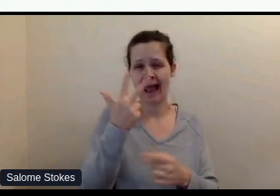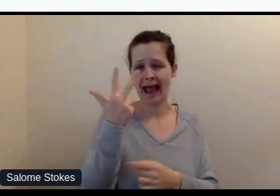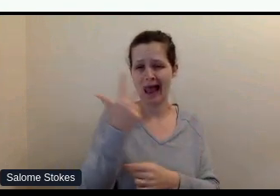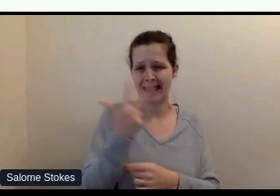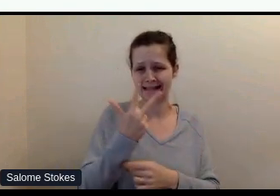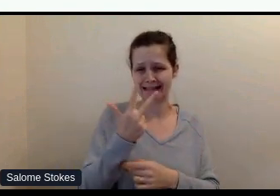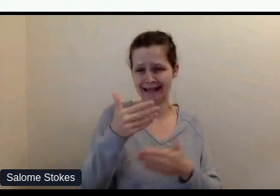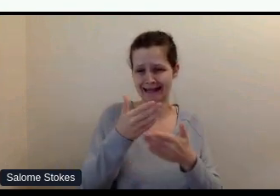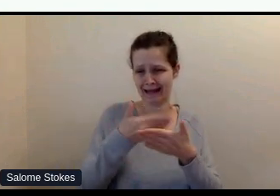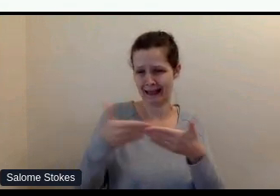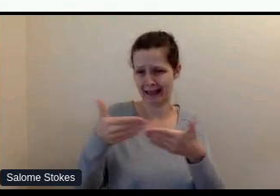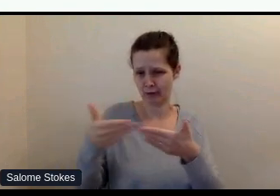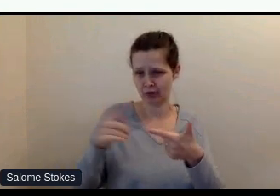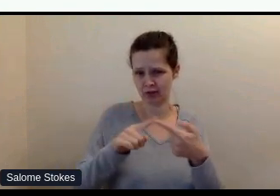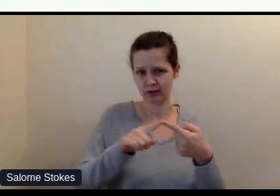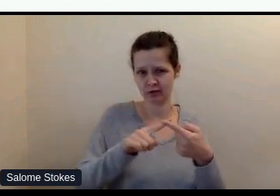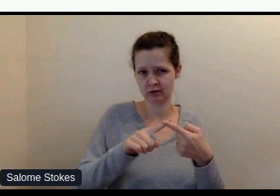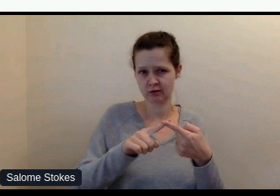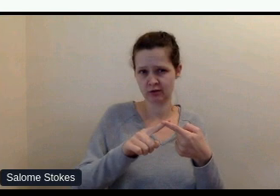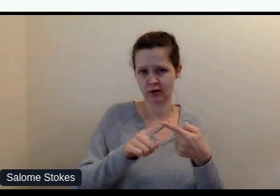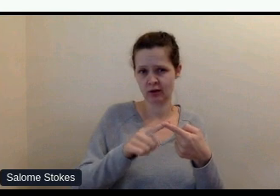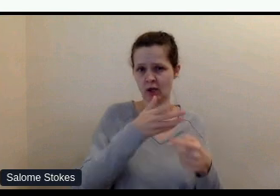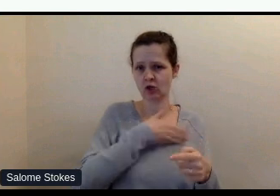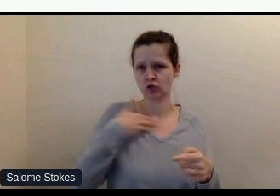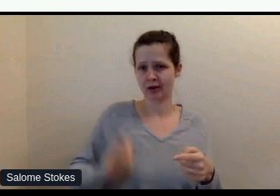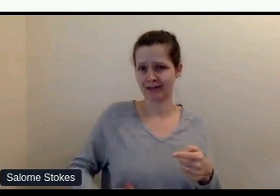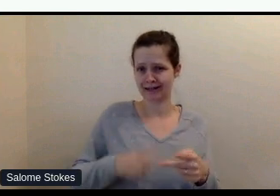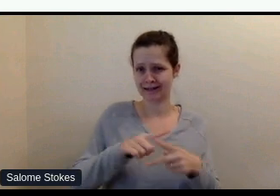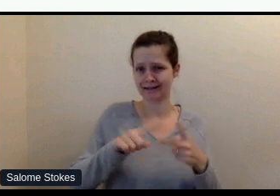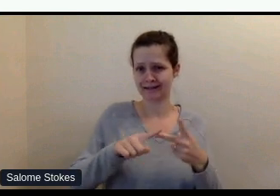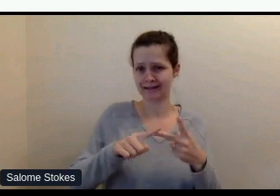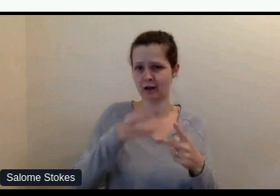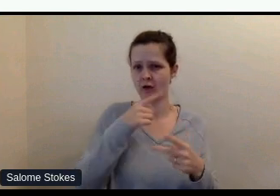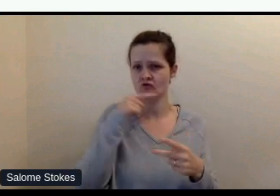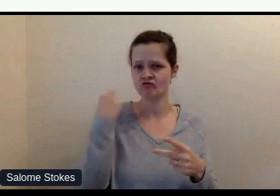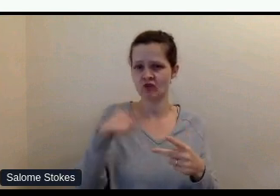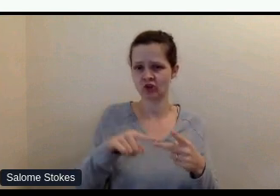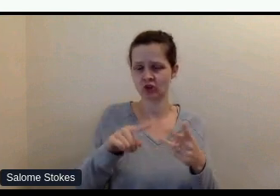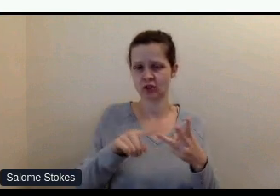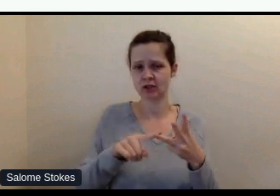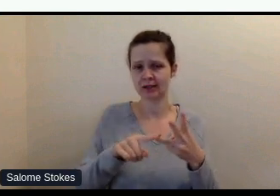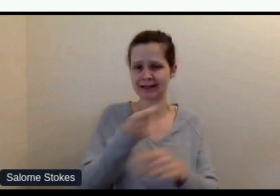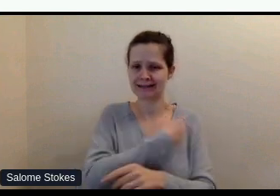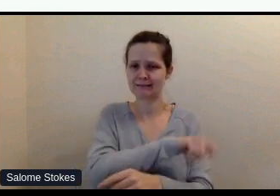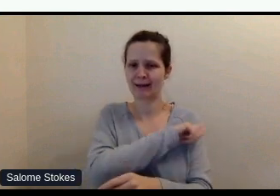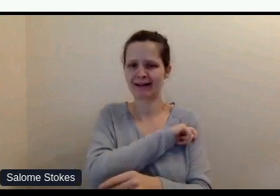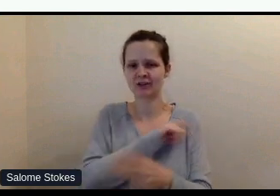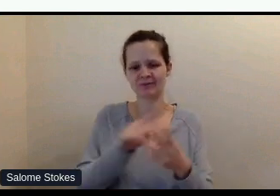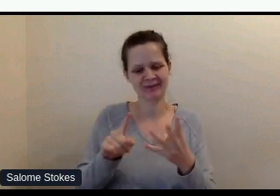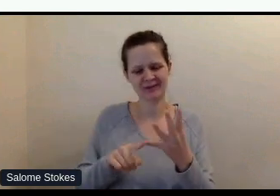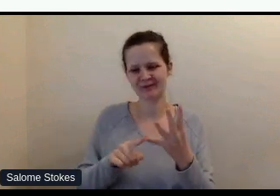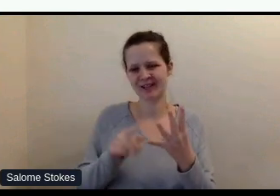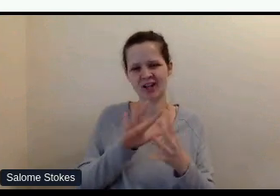including Chinese, Russian, Spanish again obvious missing one I can see it was Arabic. That one didn't have Arabic.